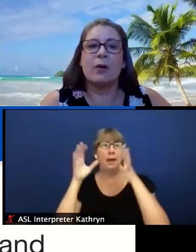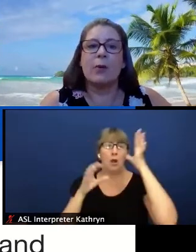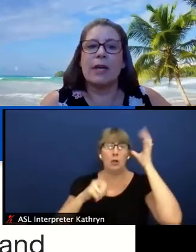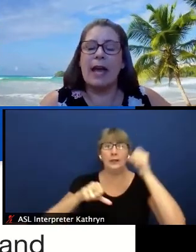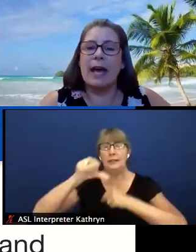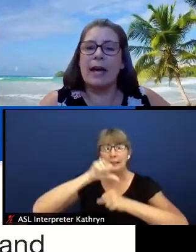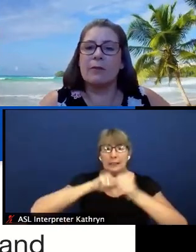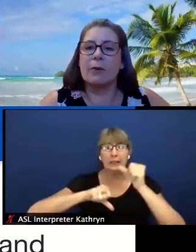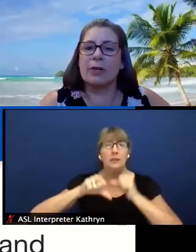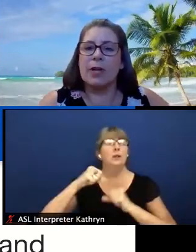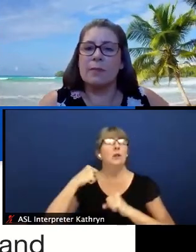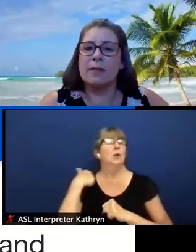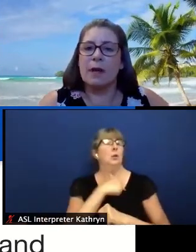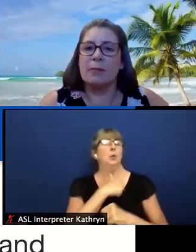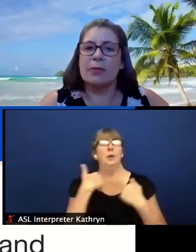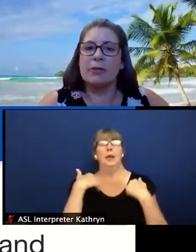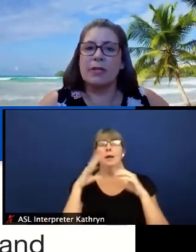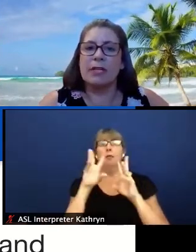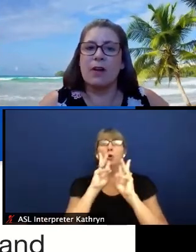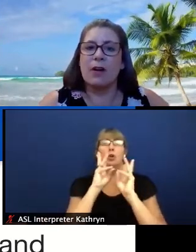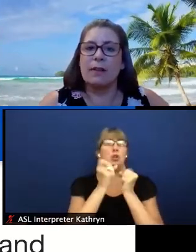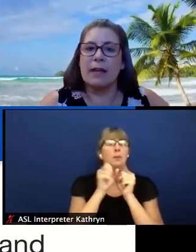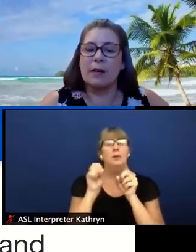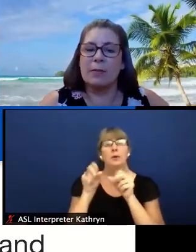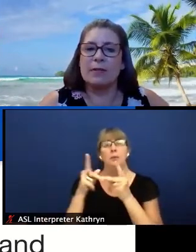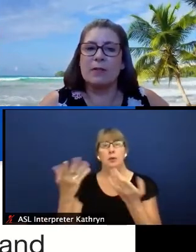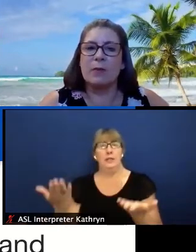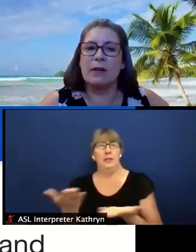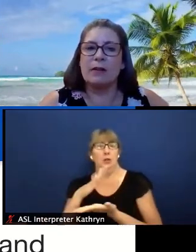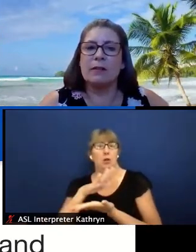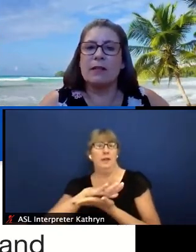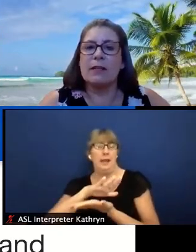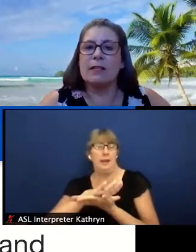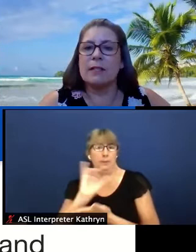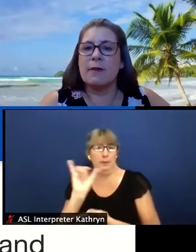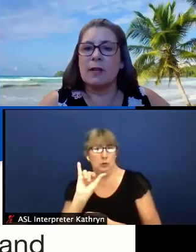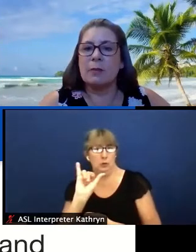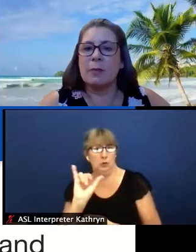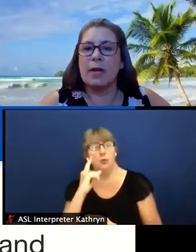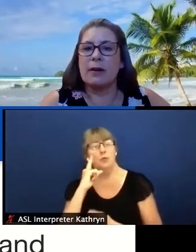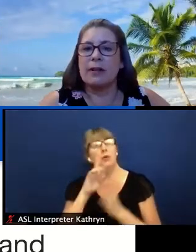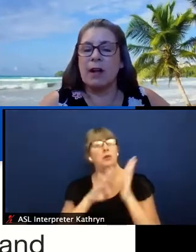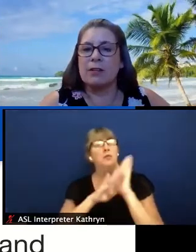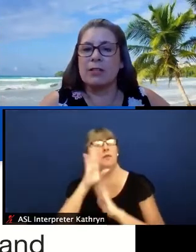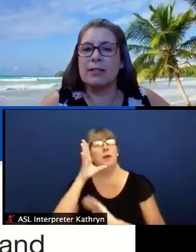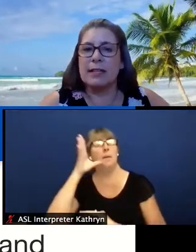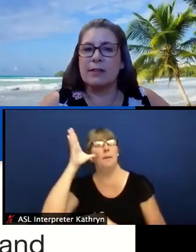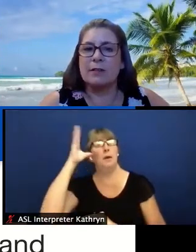We have workshops and opportunities on the campus as well, to develop the parent knowledge and skills.